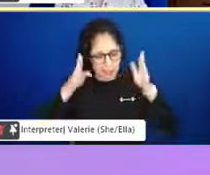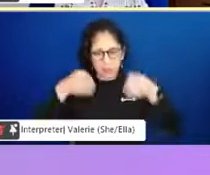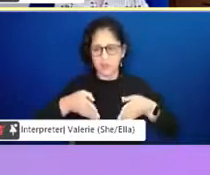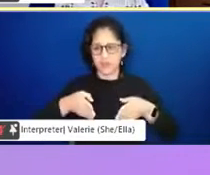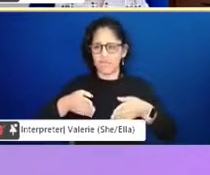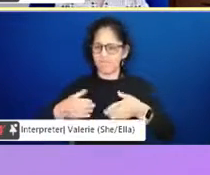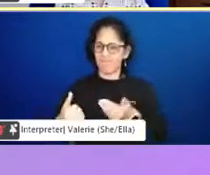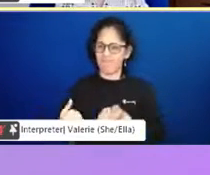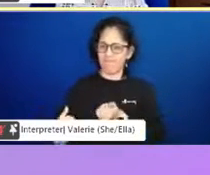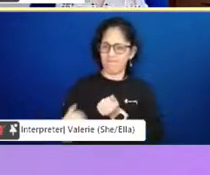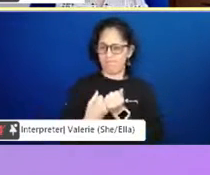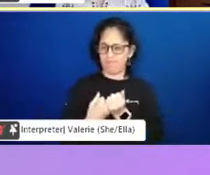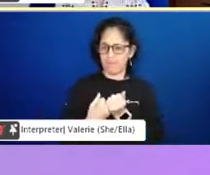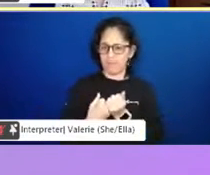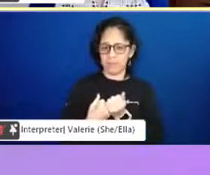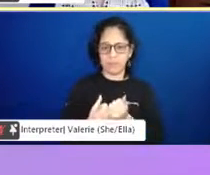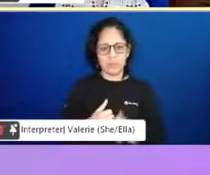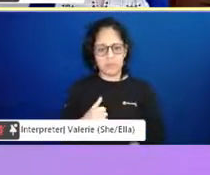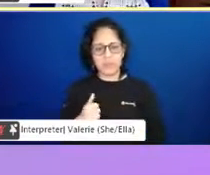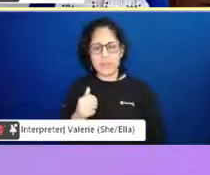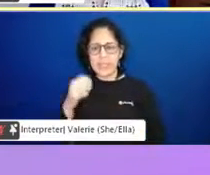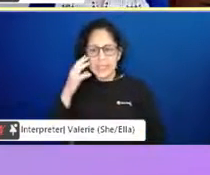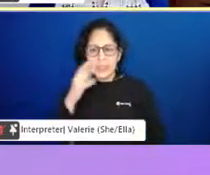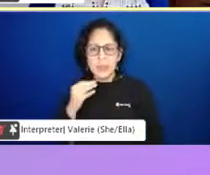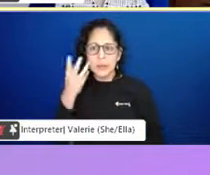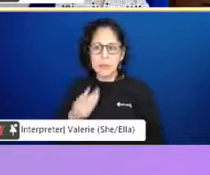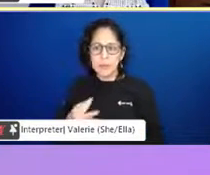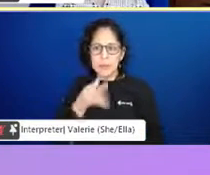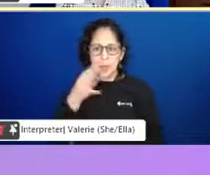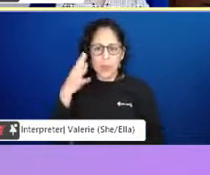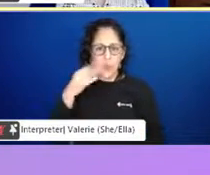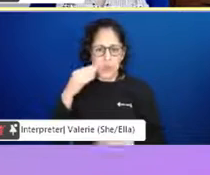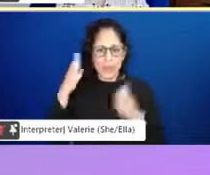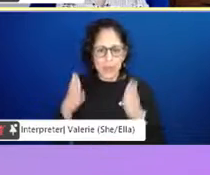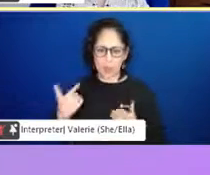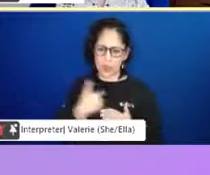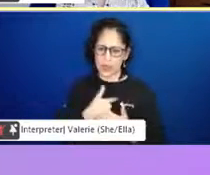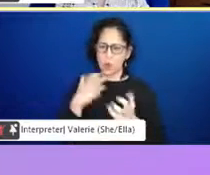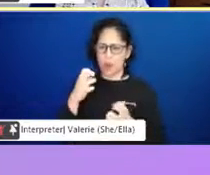creators you can want to add a lot of new features into a particular solution and